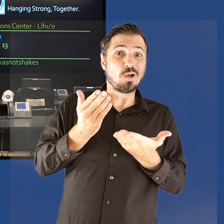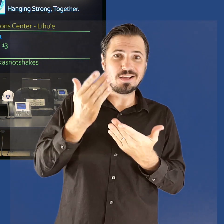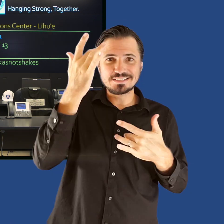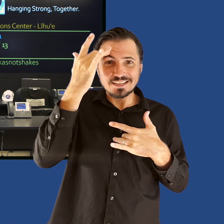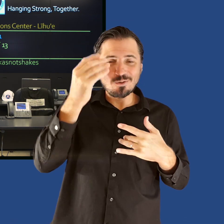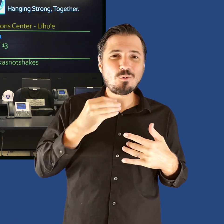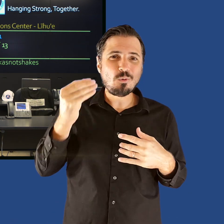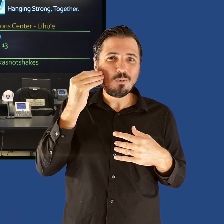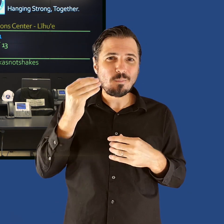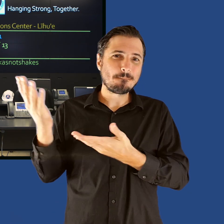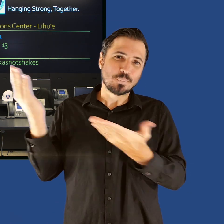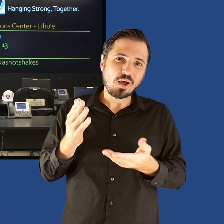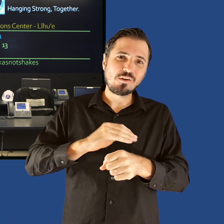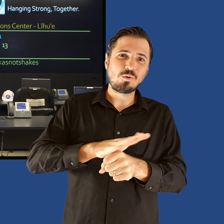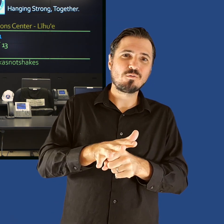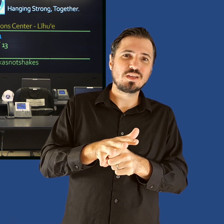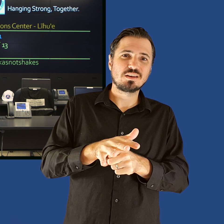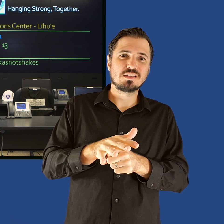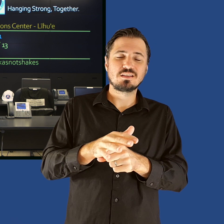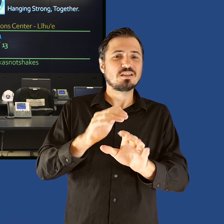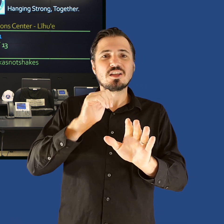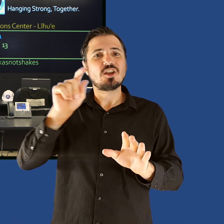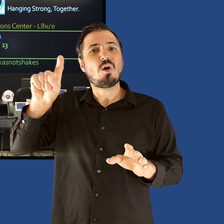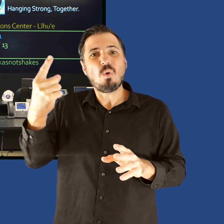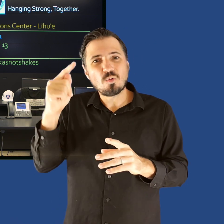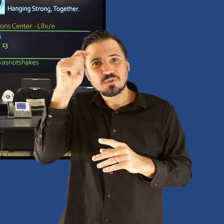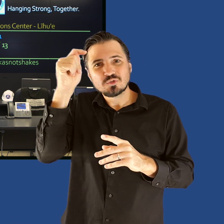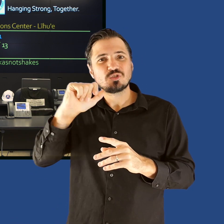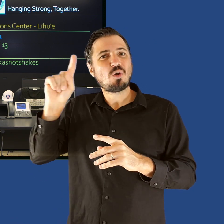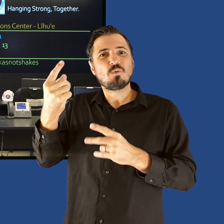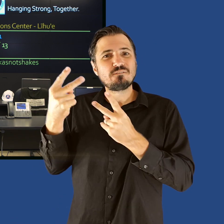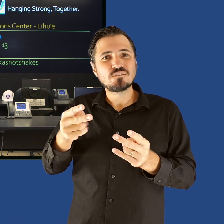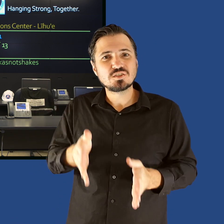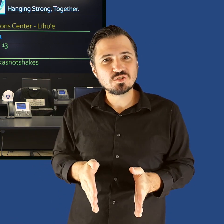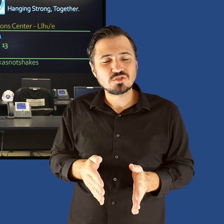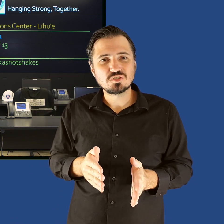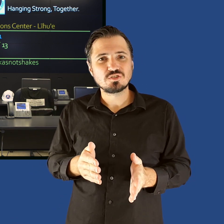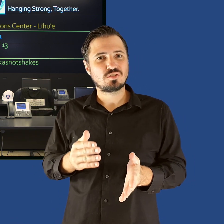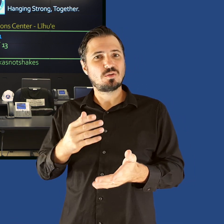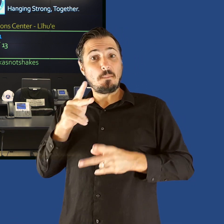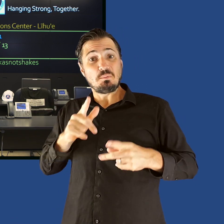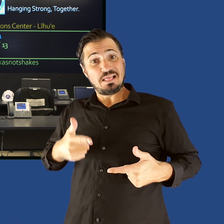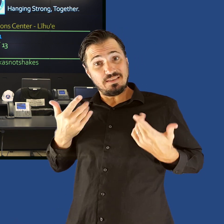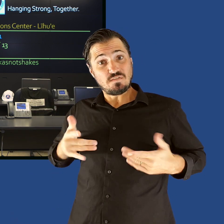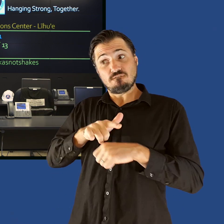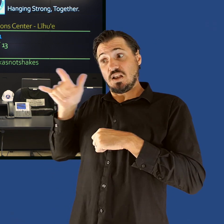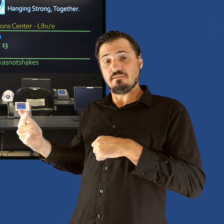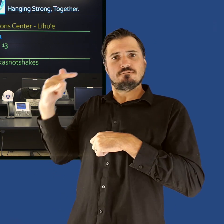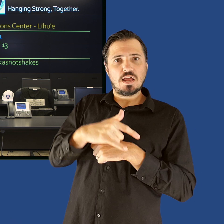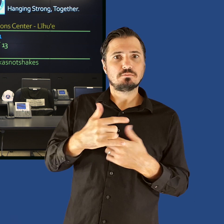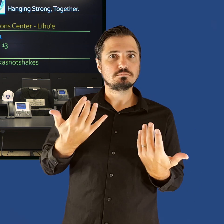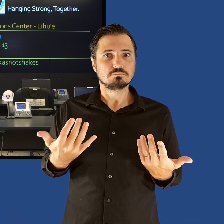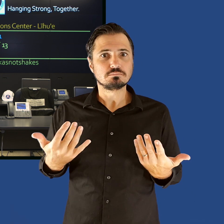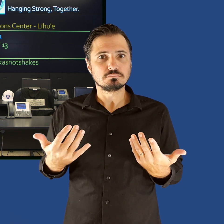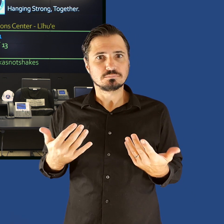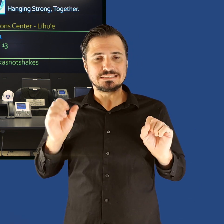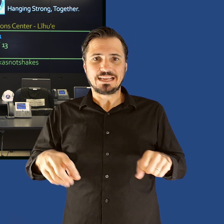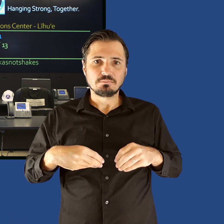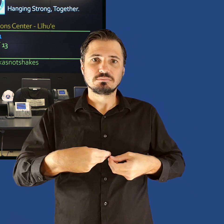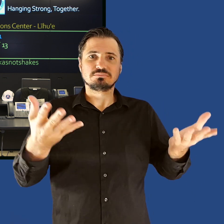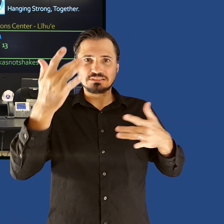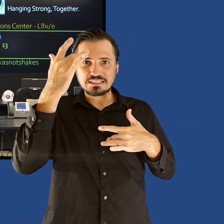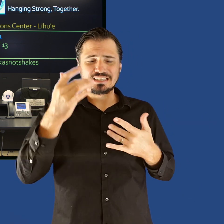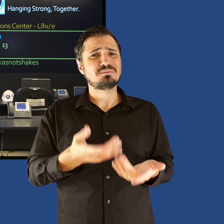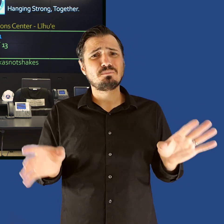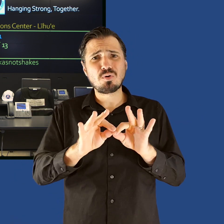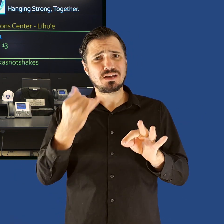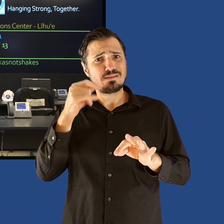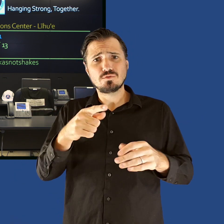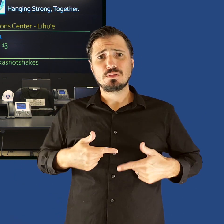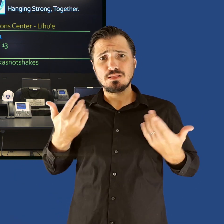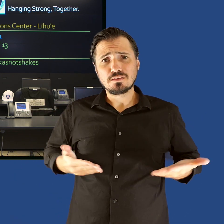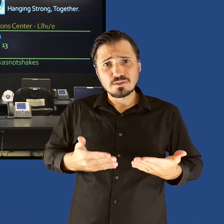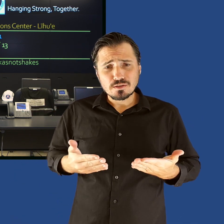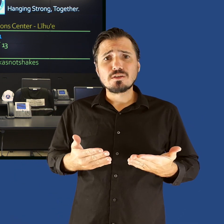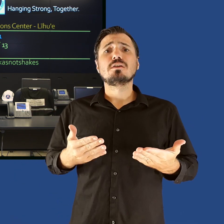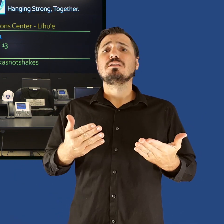The point is, it is not just visitors who are putting our island at risk of spreading this virus. It is equally important for our residents to quarantine when necessary.